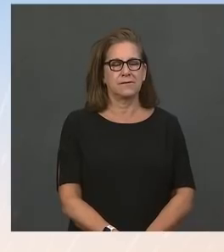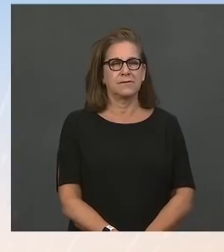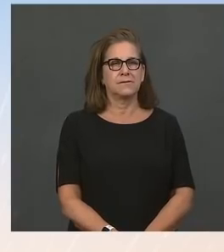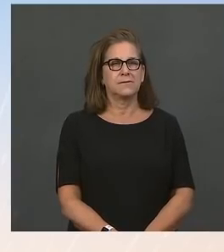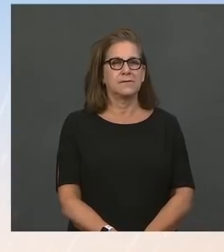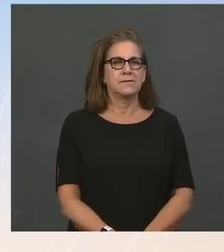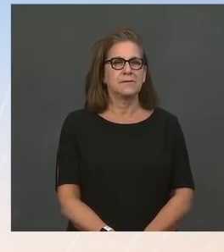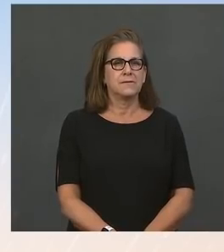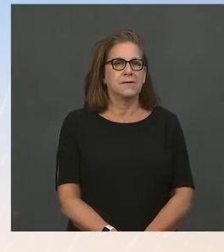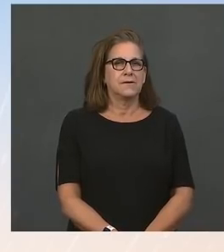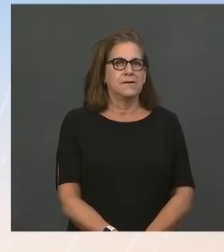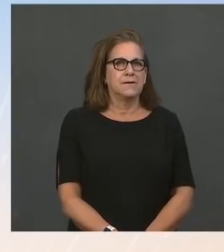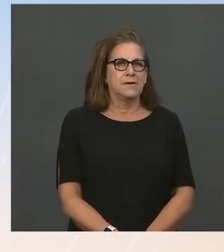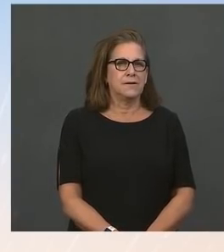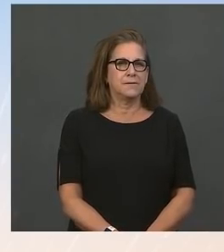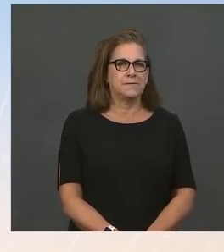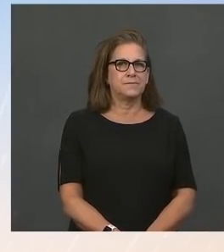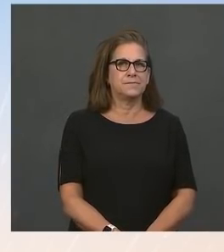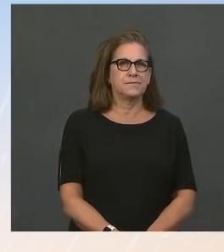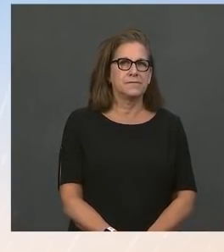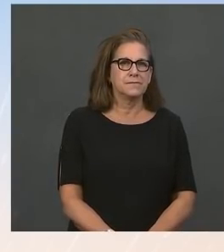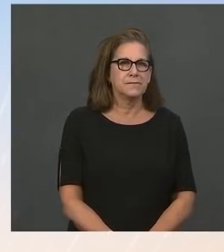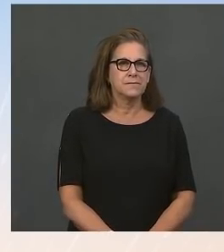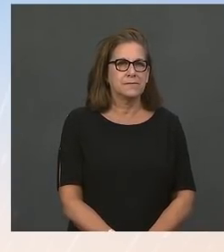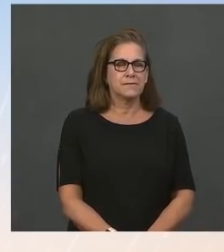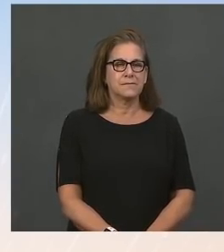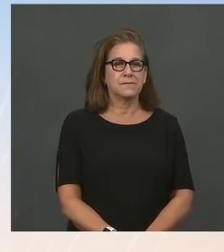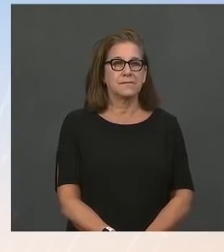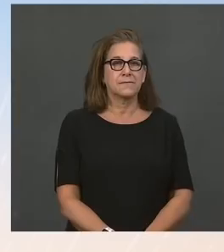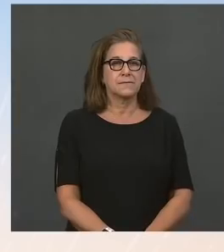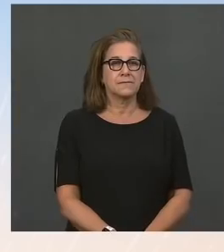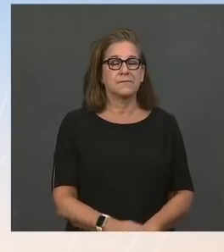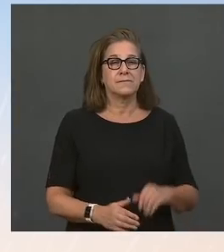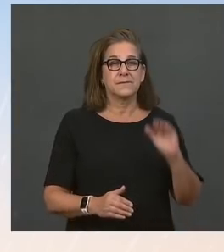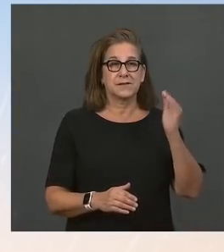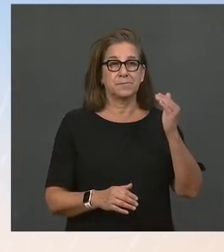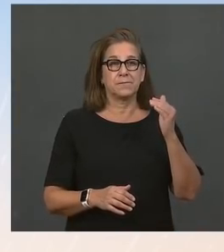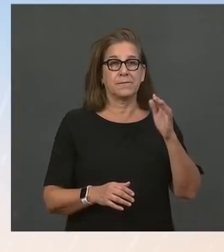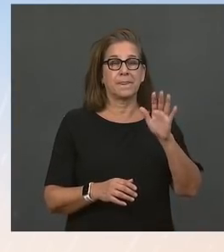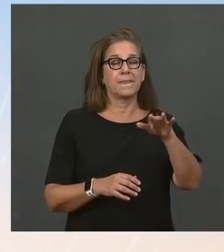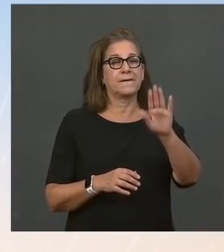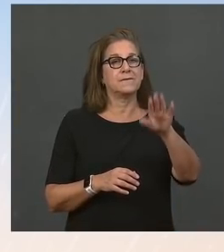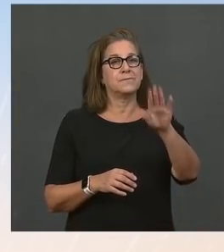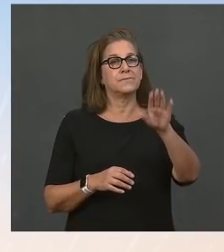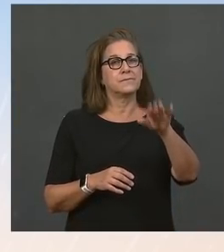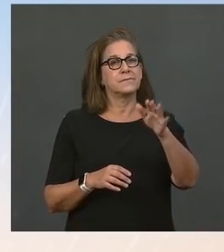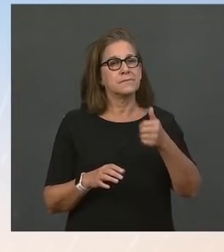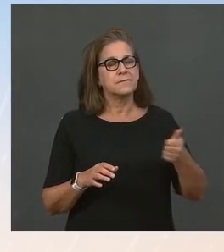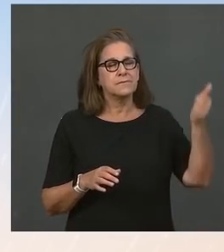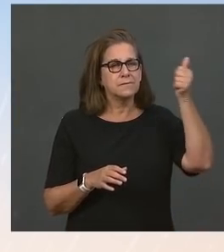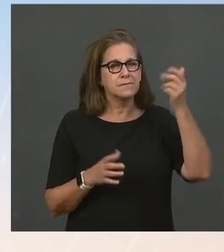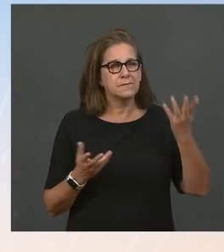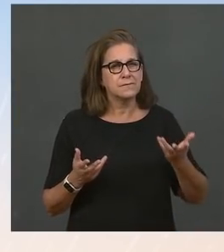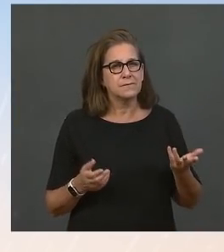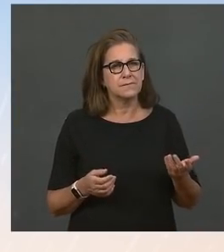executive action is an option. Do I have that correctly -- do I understand that correctly, first of all? And then second, should his climate agenda